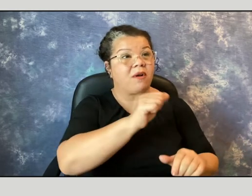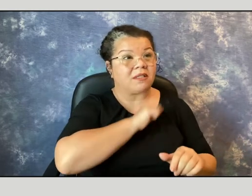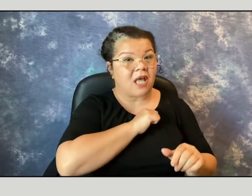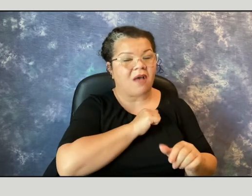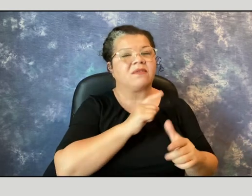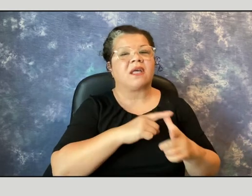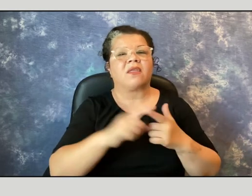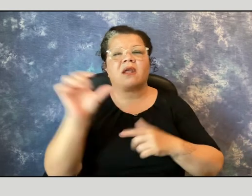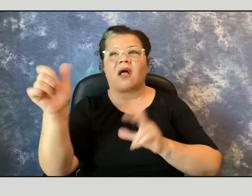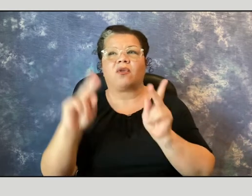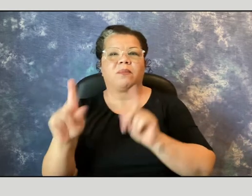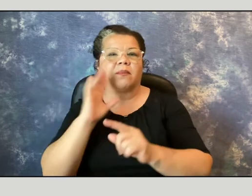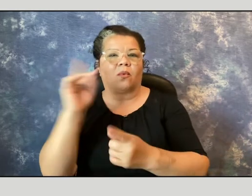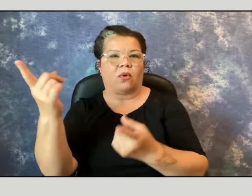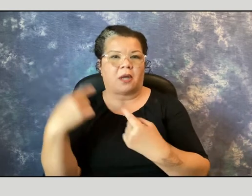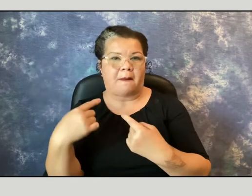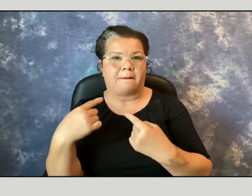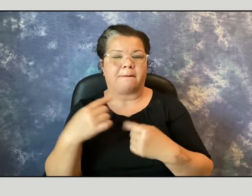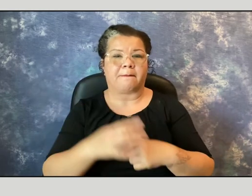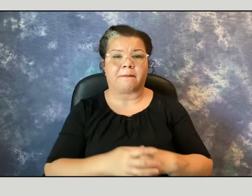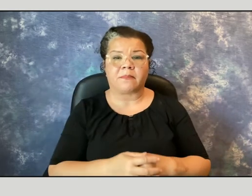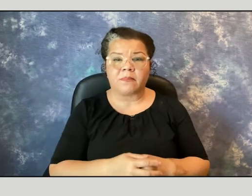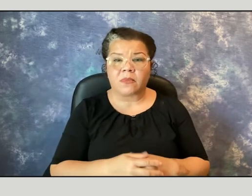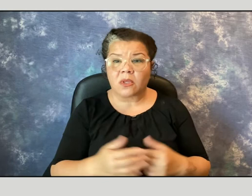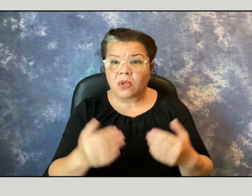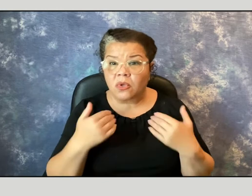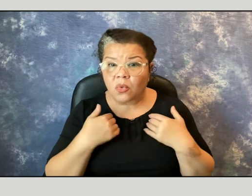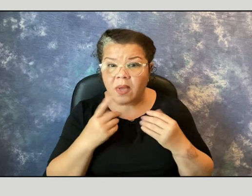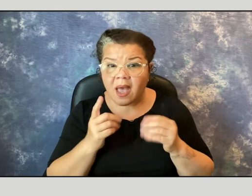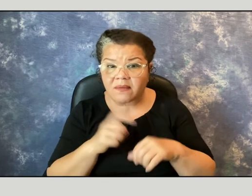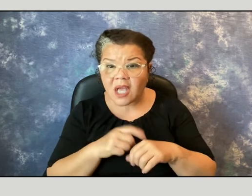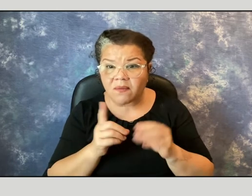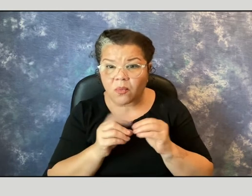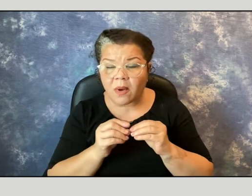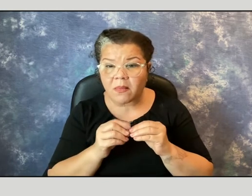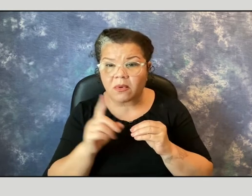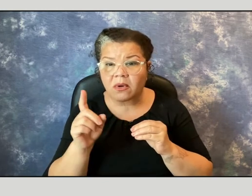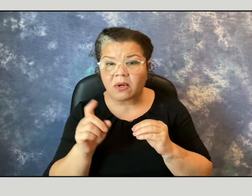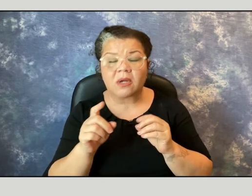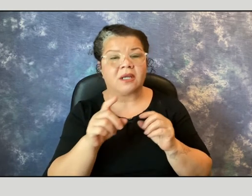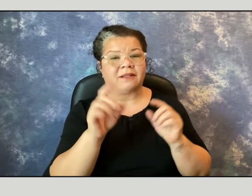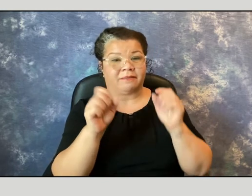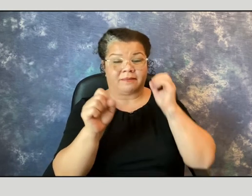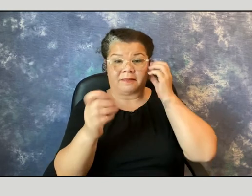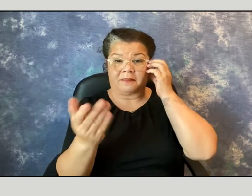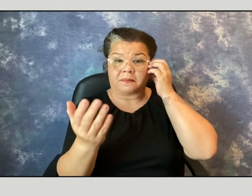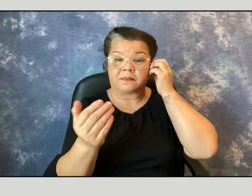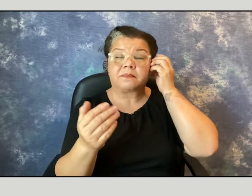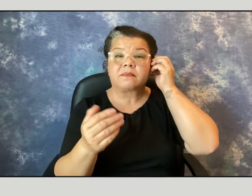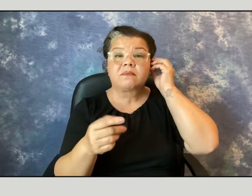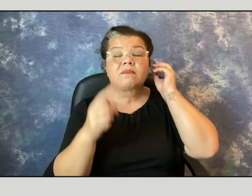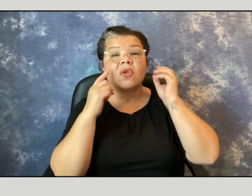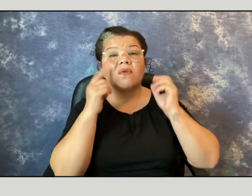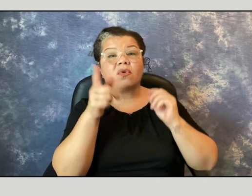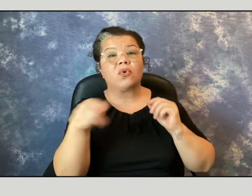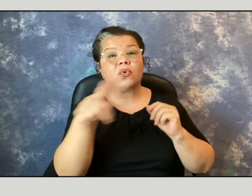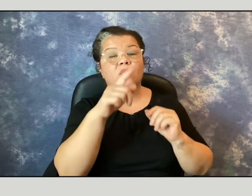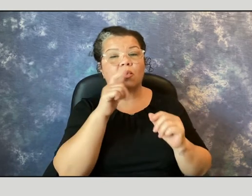Oh, sorry. Do we have time for one tiny? - No, please. A quickie, yeah. For those who are watching this and listening to us